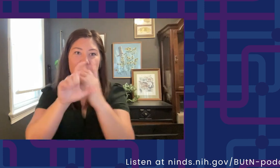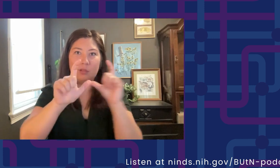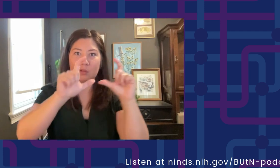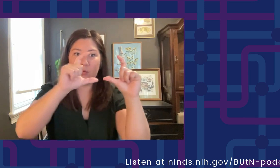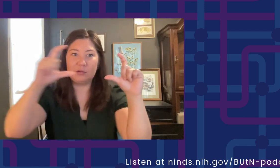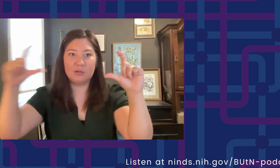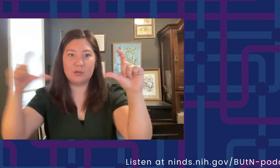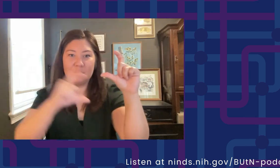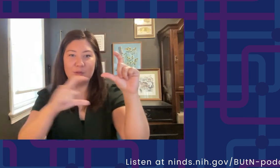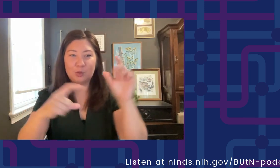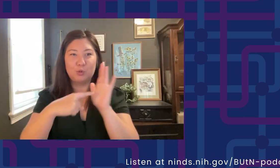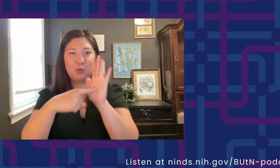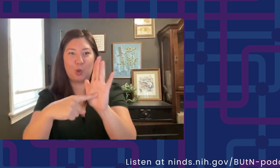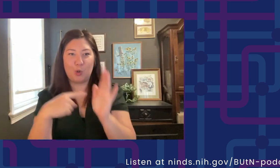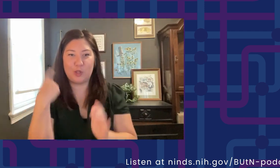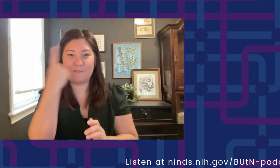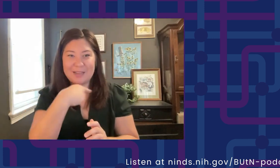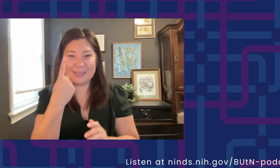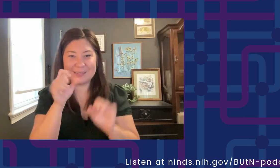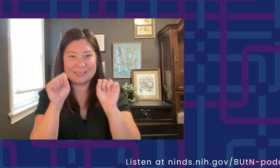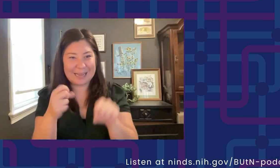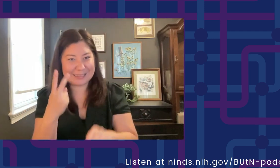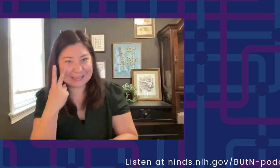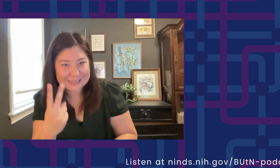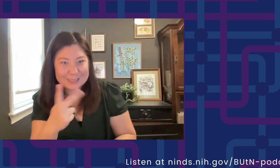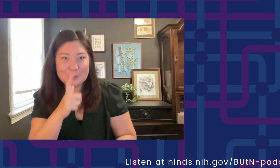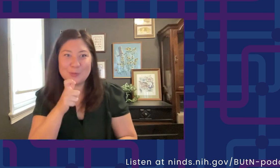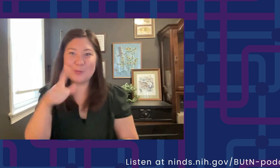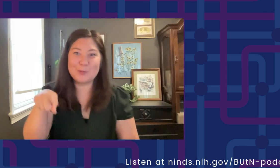are always nice when you have people on camera, and you can see